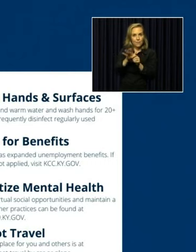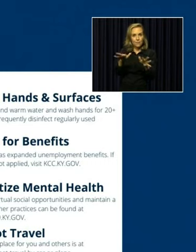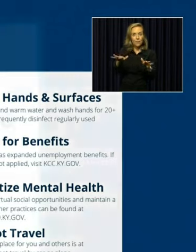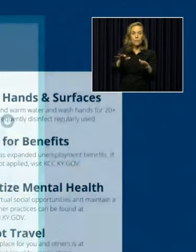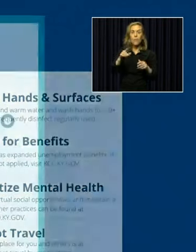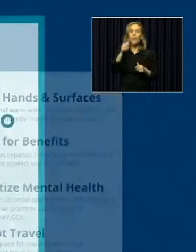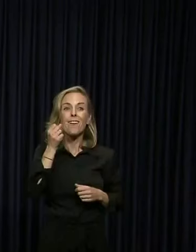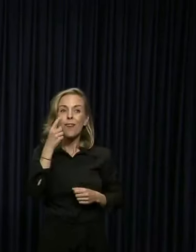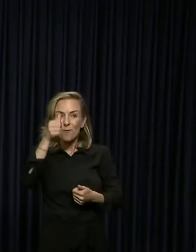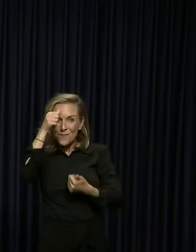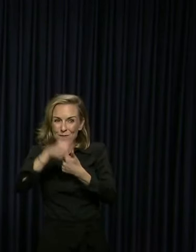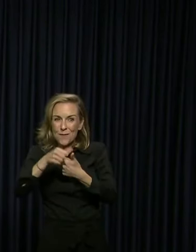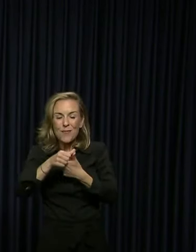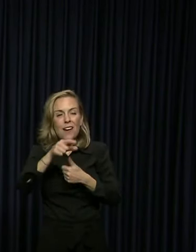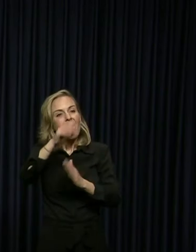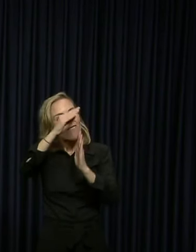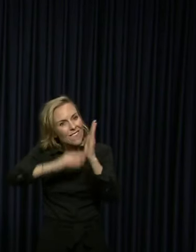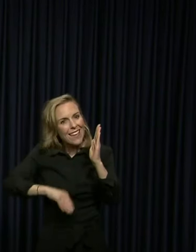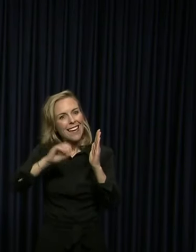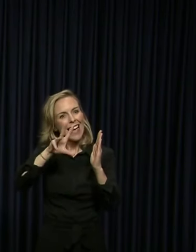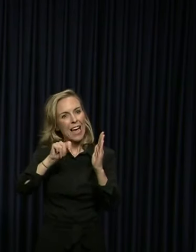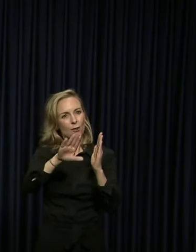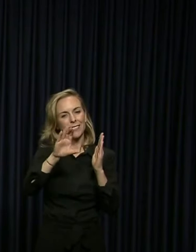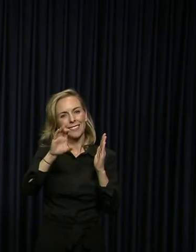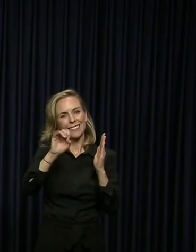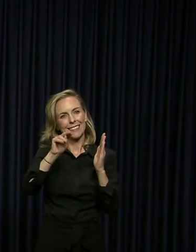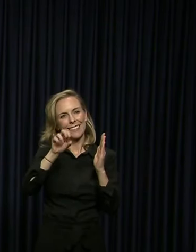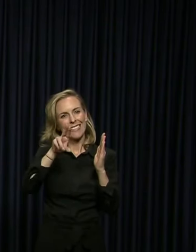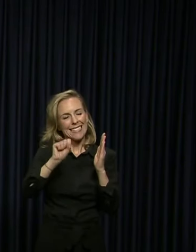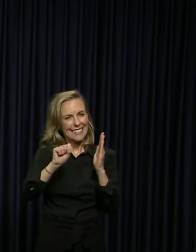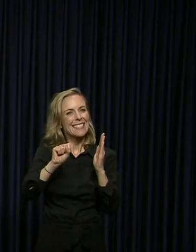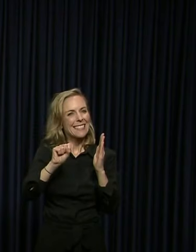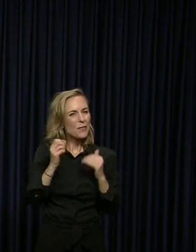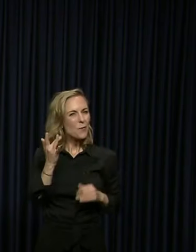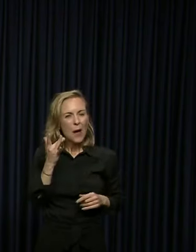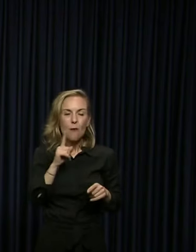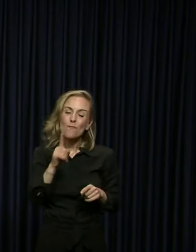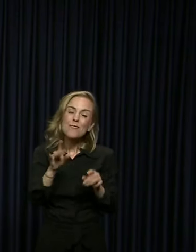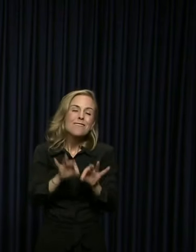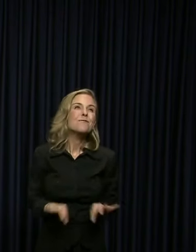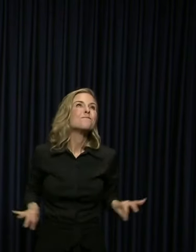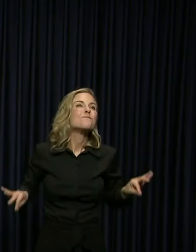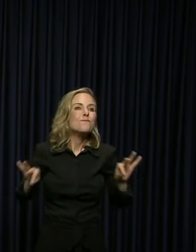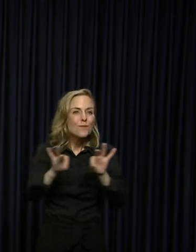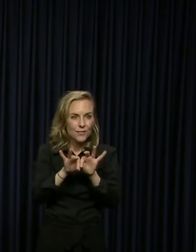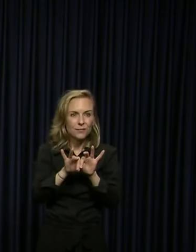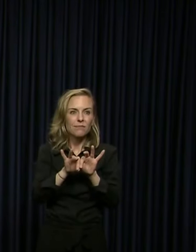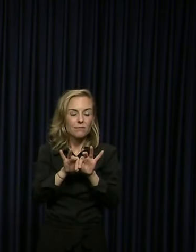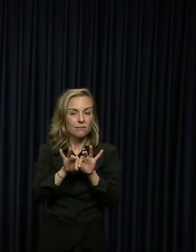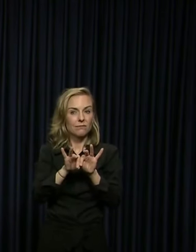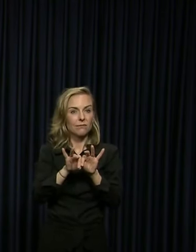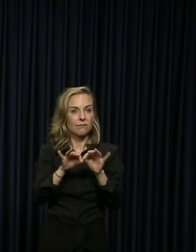CONNECT. TOGETHERY, PATRIOT AND HEALTHY AT HOME AND HERE ARE SOME OF